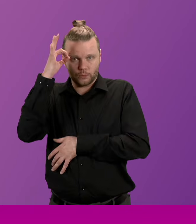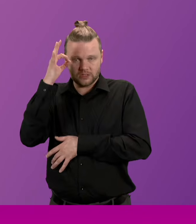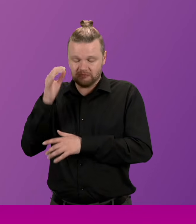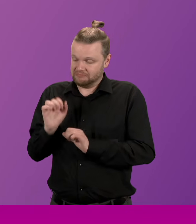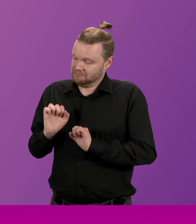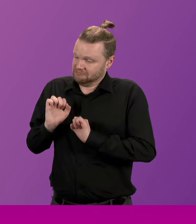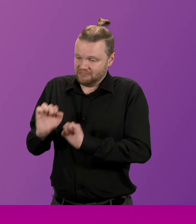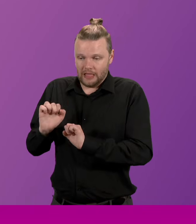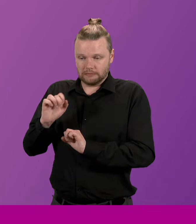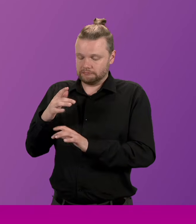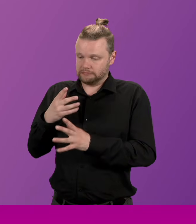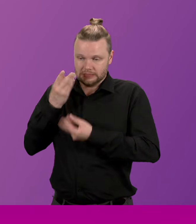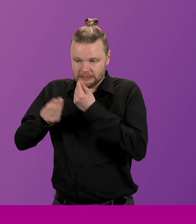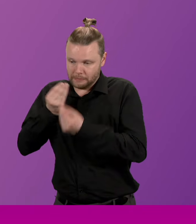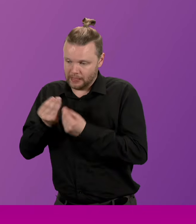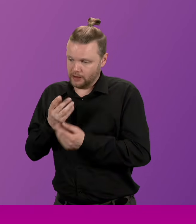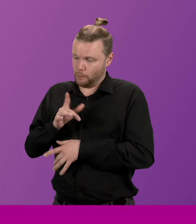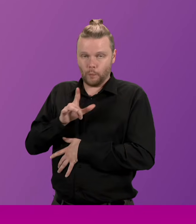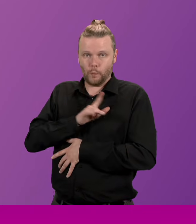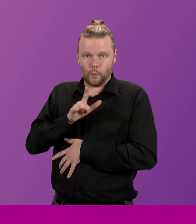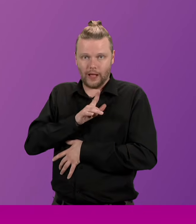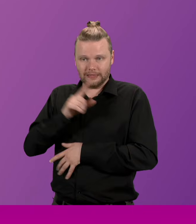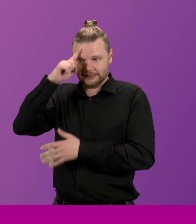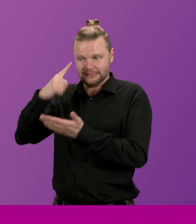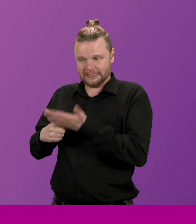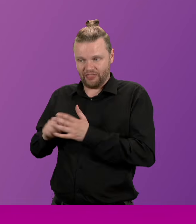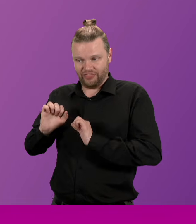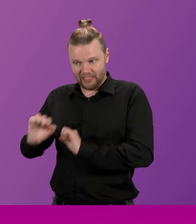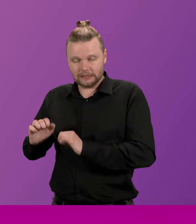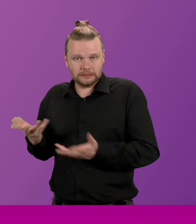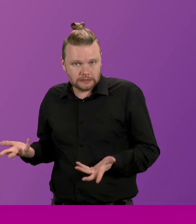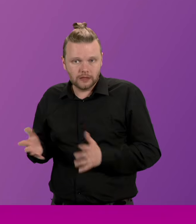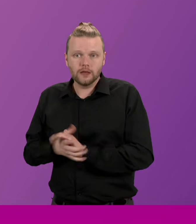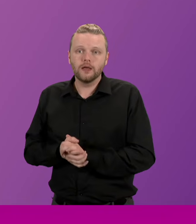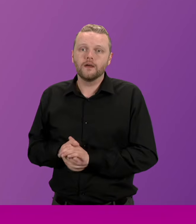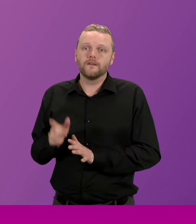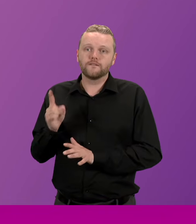explain to its constituents exactly why it took that decision. When it comes to funding